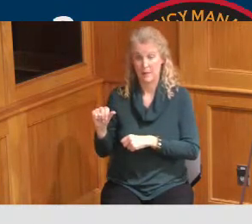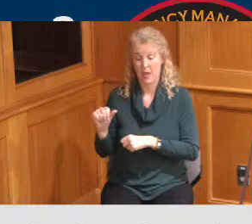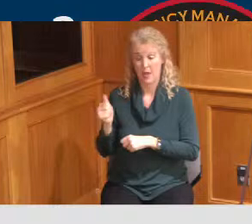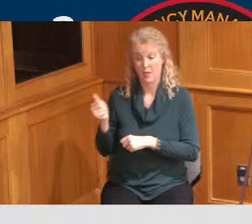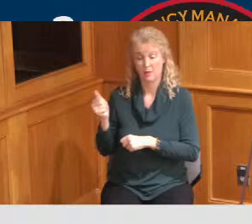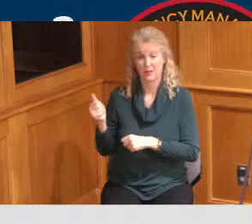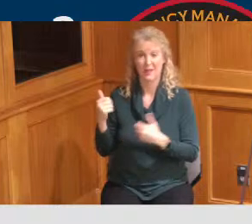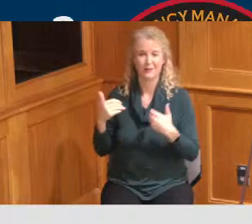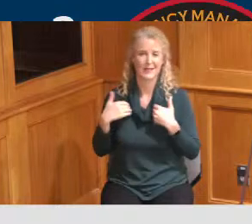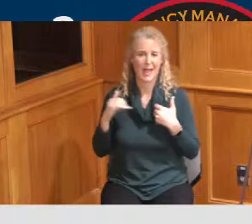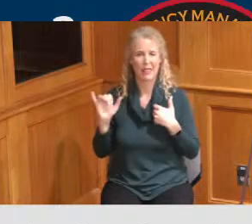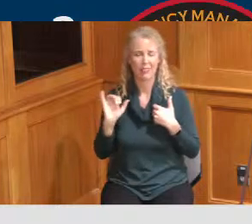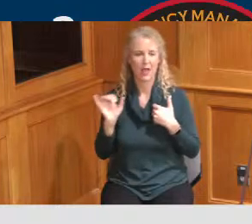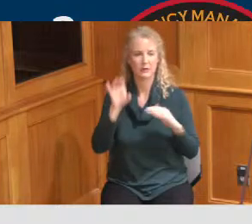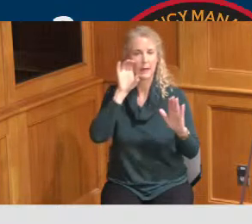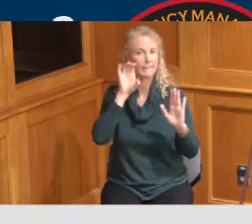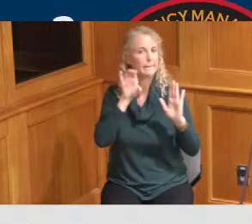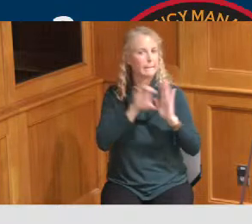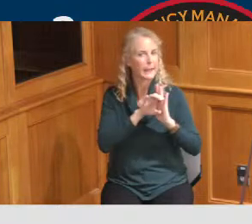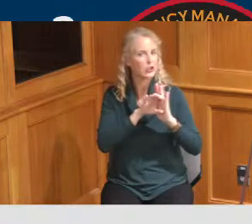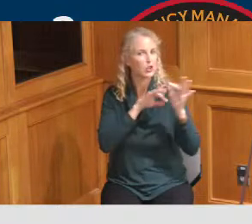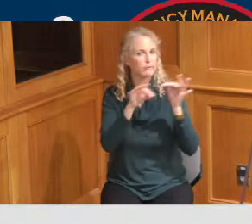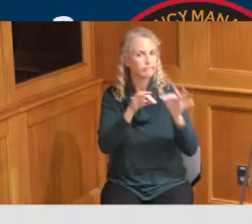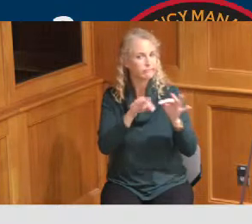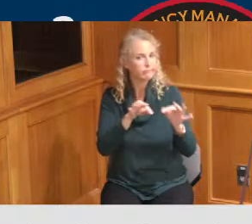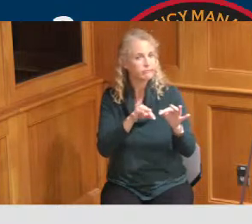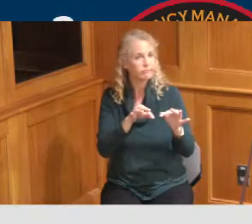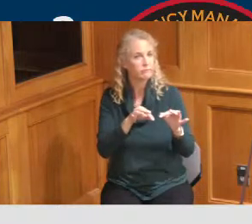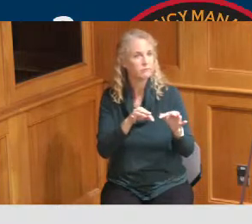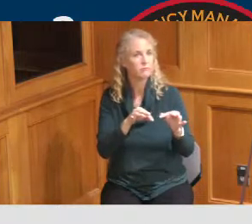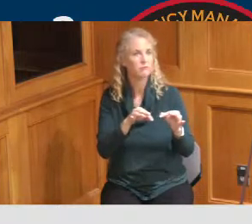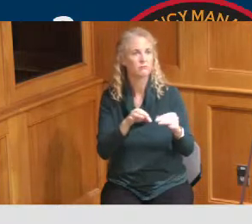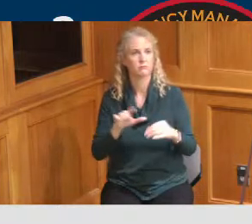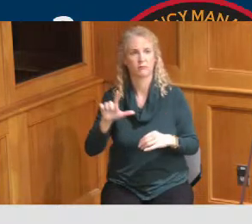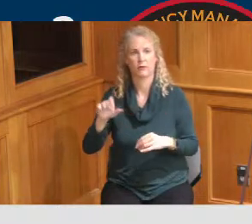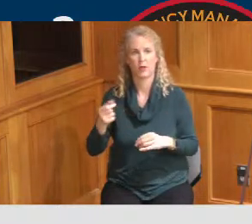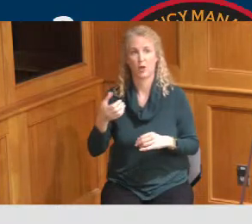based descriptor so you could understand here's the logo for water so you can understand the